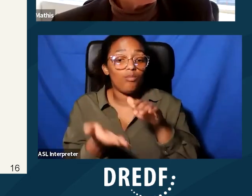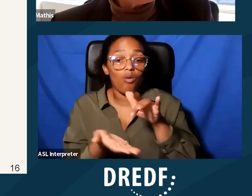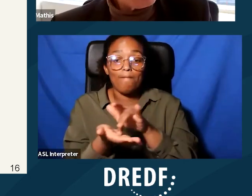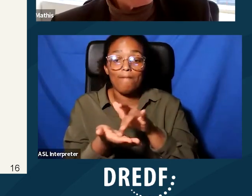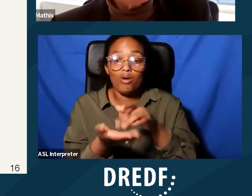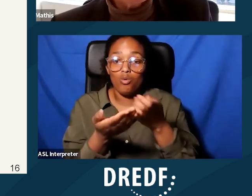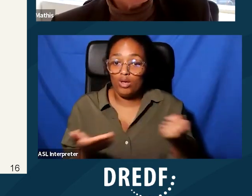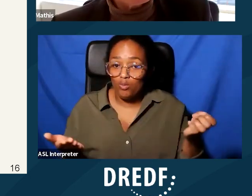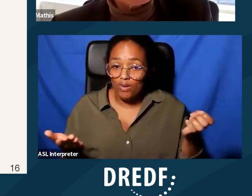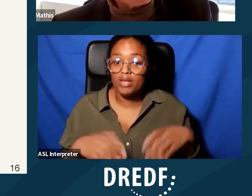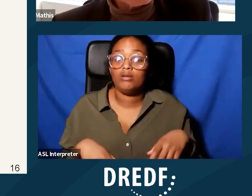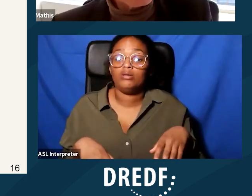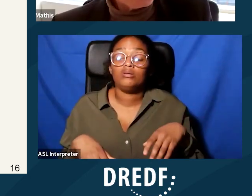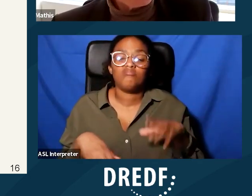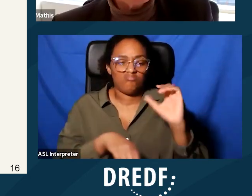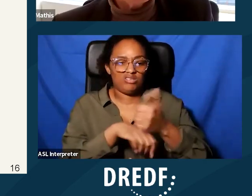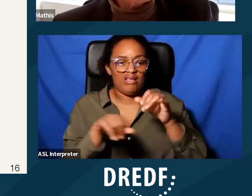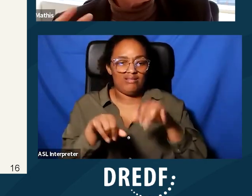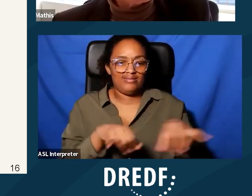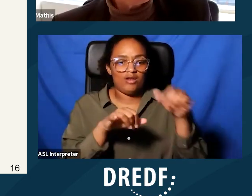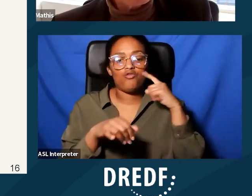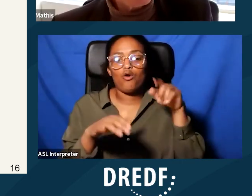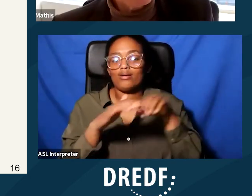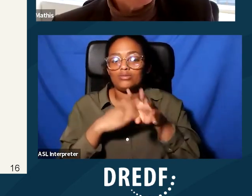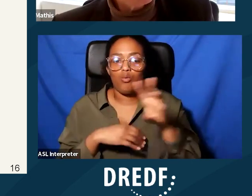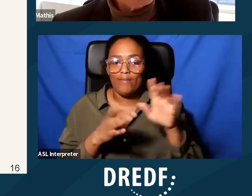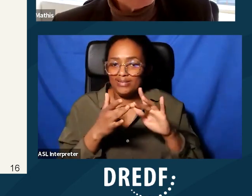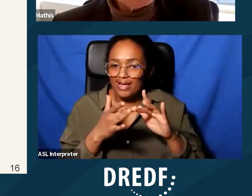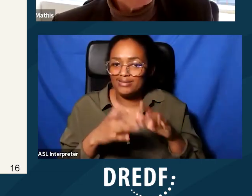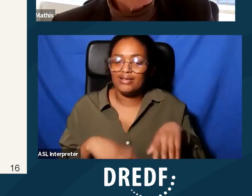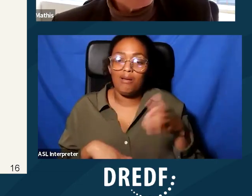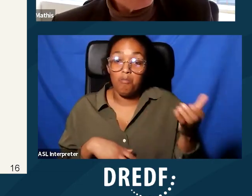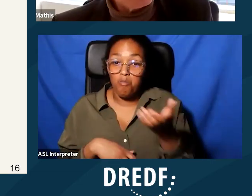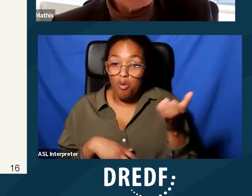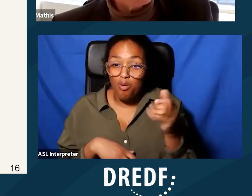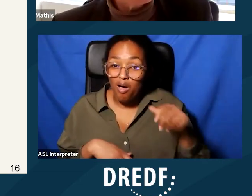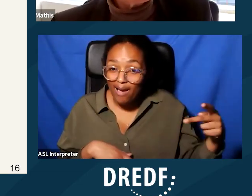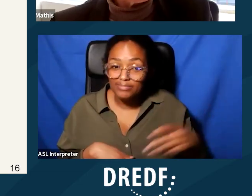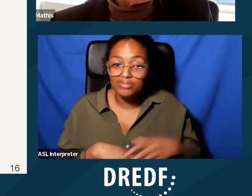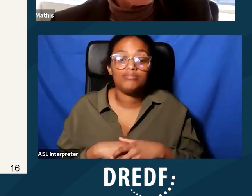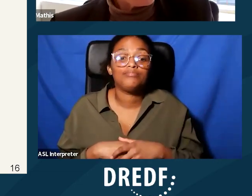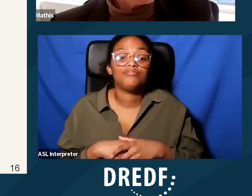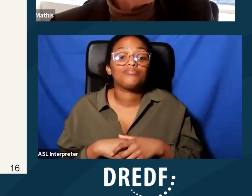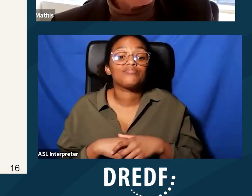accessible medical equipment. They set standards. Also for accessible websites and mobile apps. They